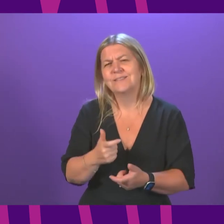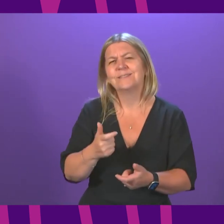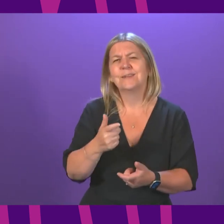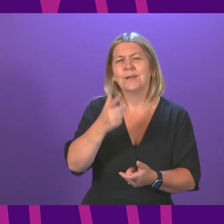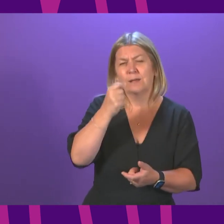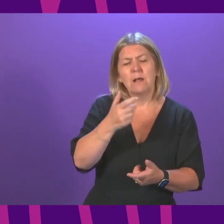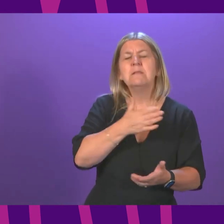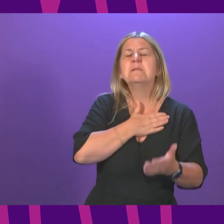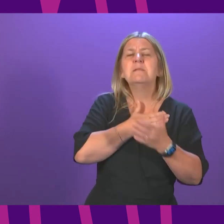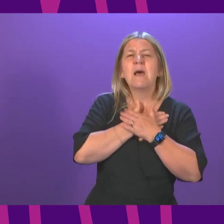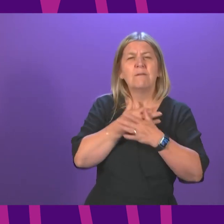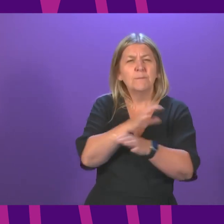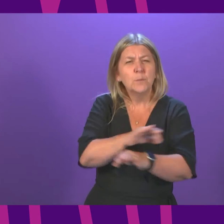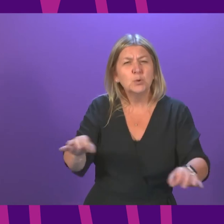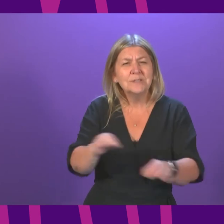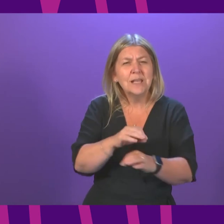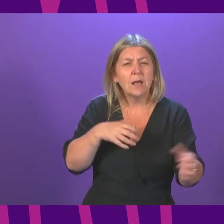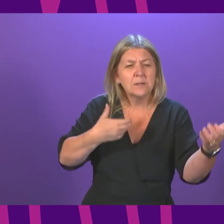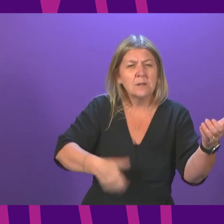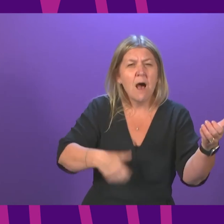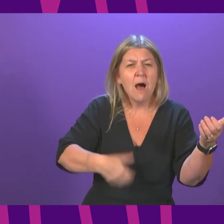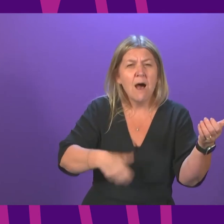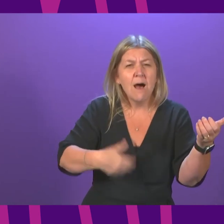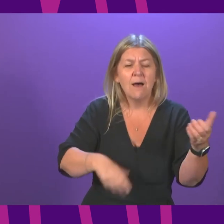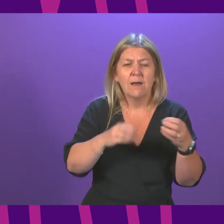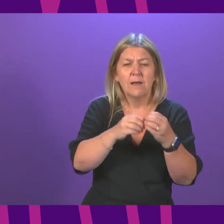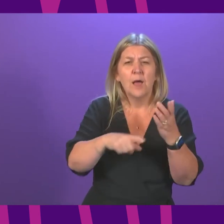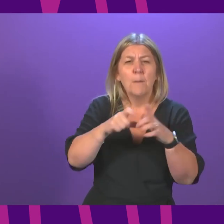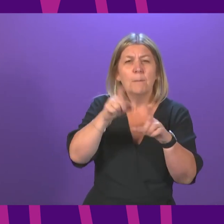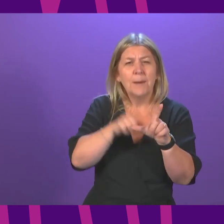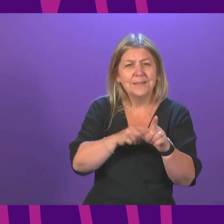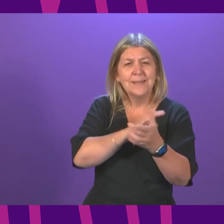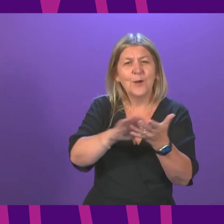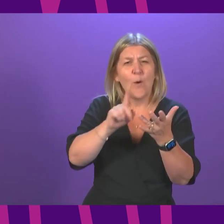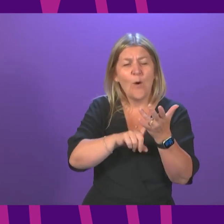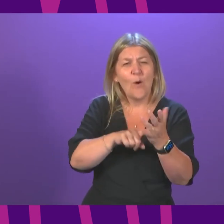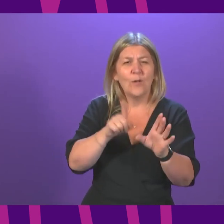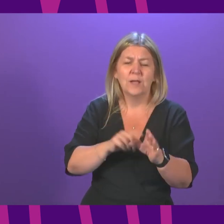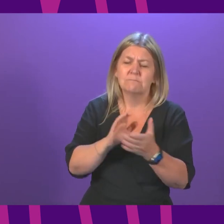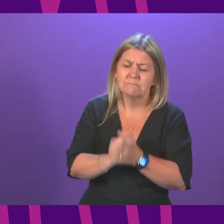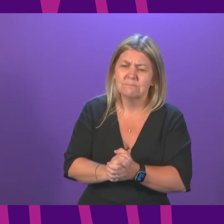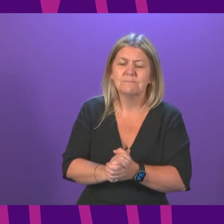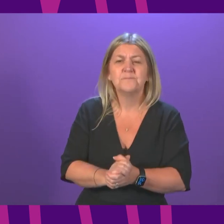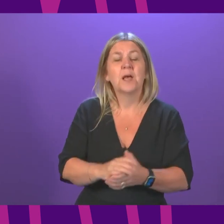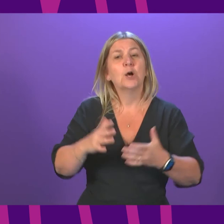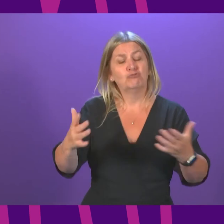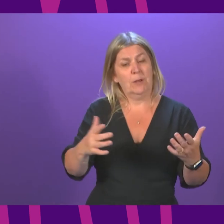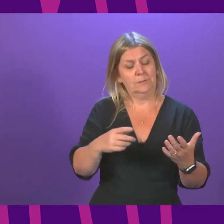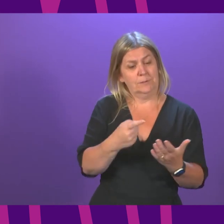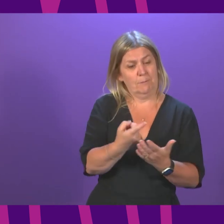orders, both of which I believe are completely unnecessary in the current climate. The only apparent success yesterday was the amendment on hearsay evidence, which the whole